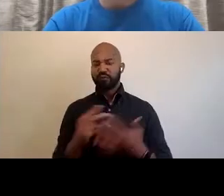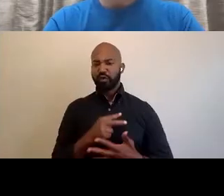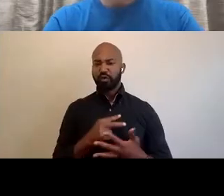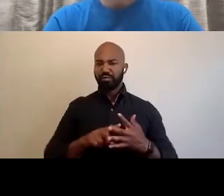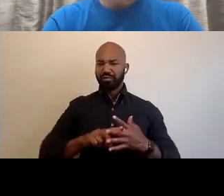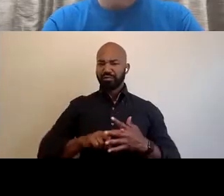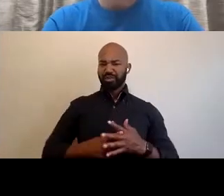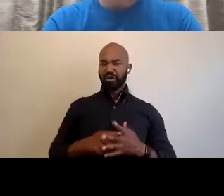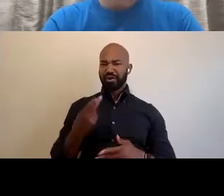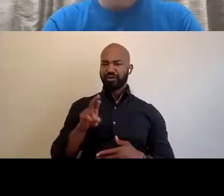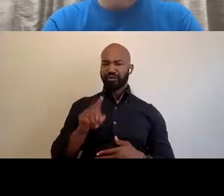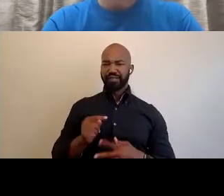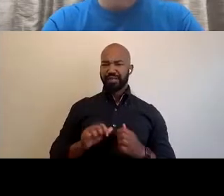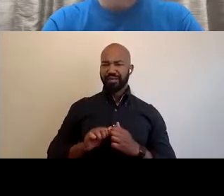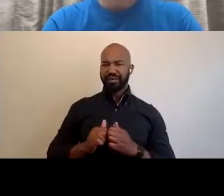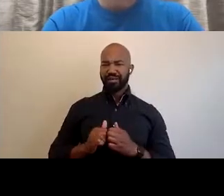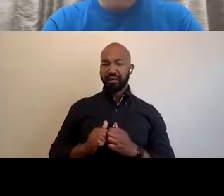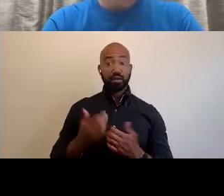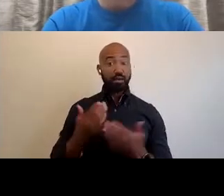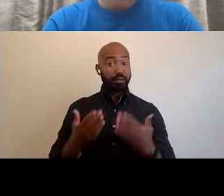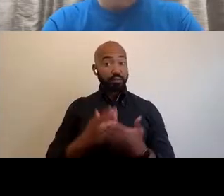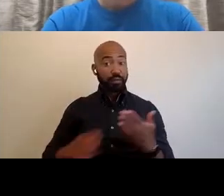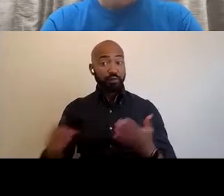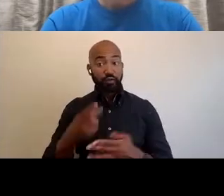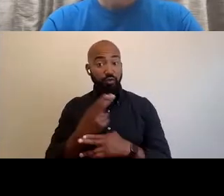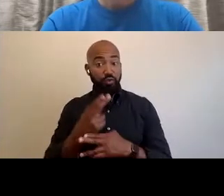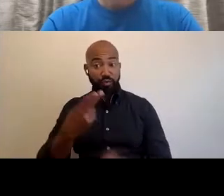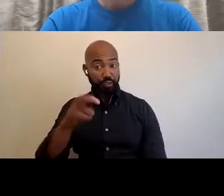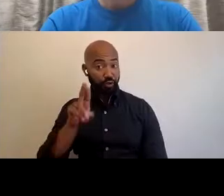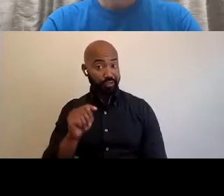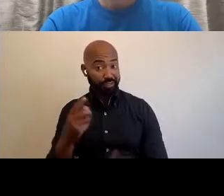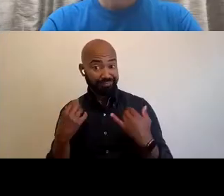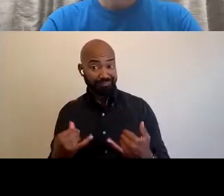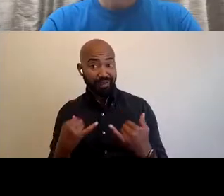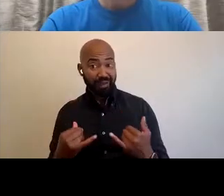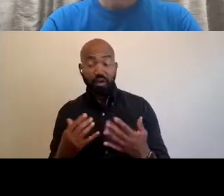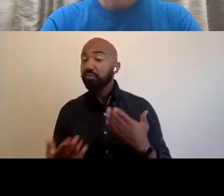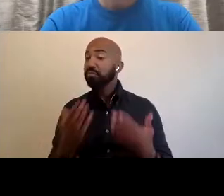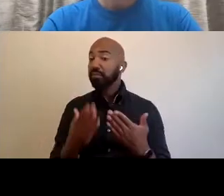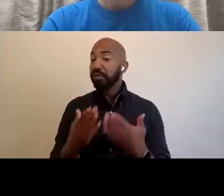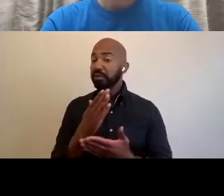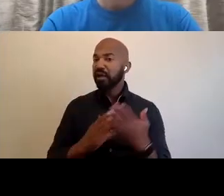Some of you may already be on hormone replacement therapy and some people may be considering it